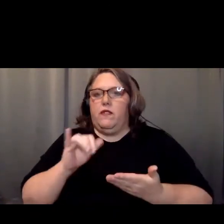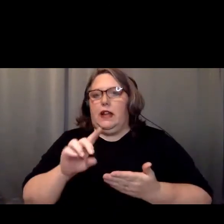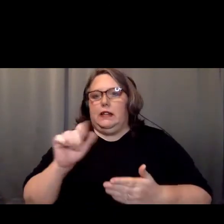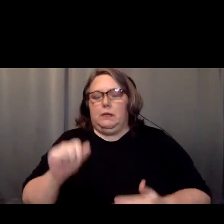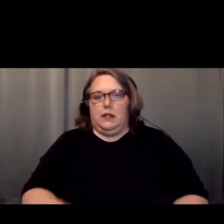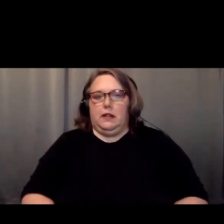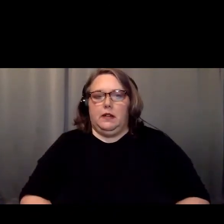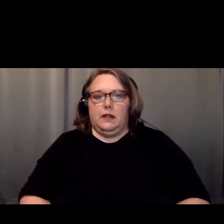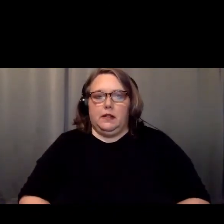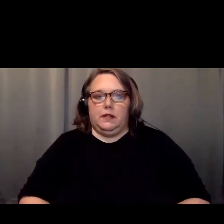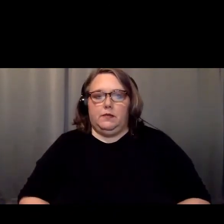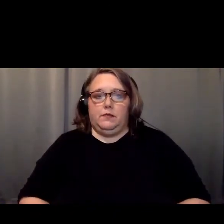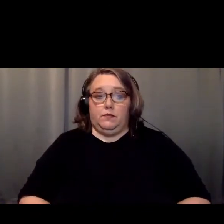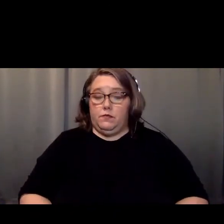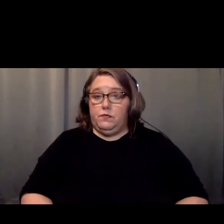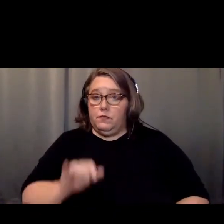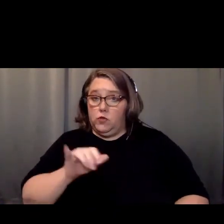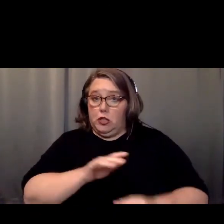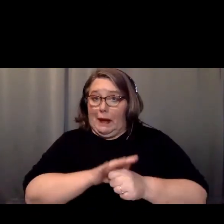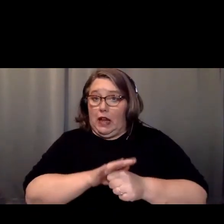And that should be enough, they should be able to tell you